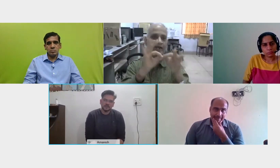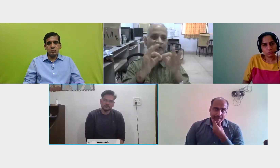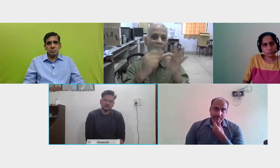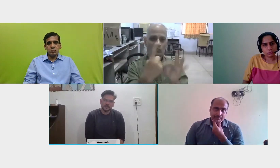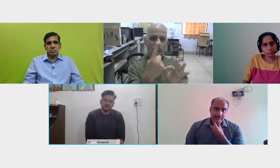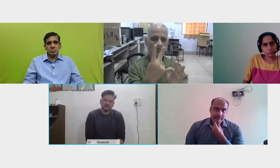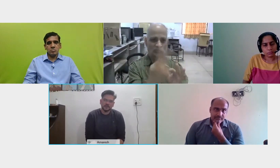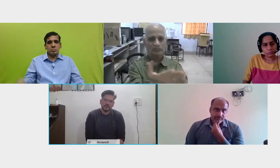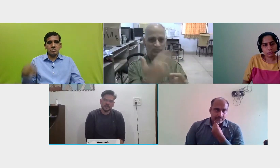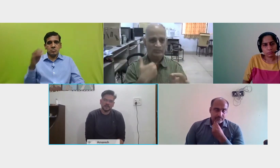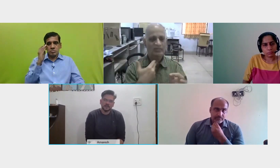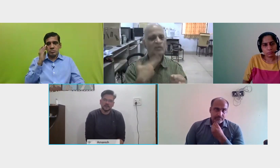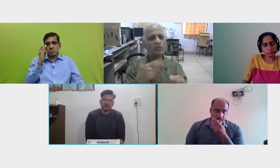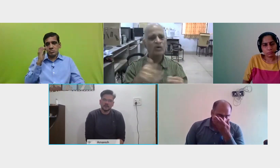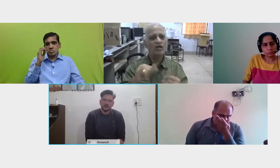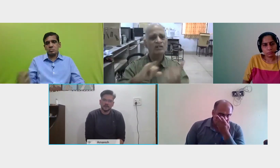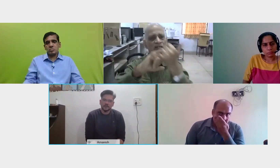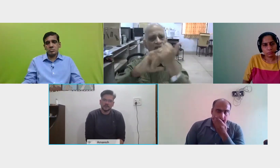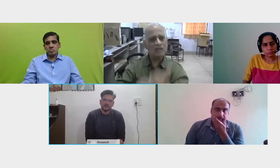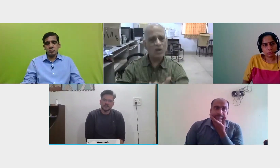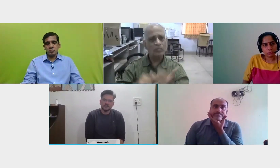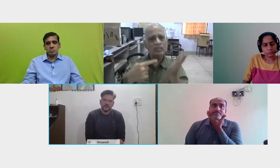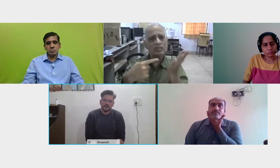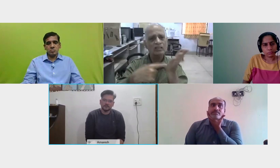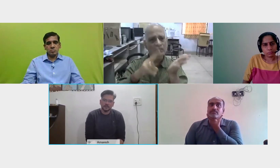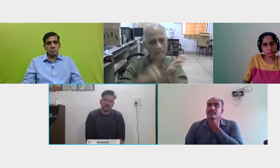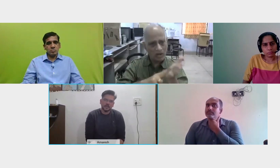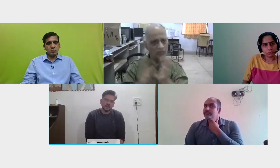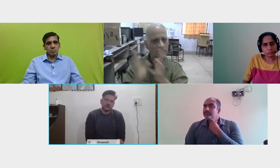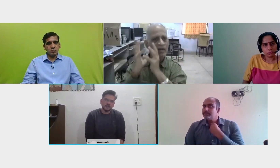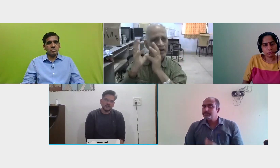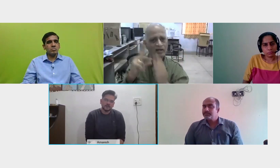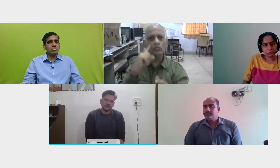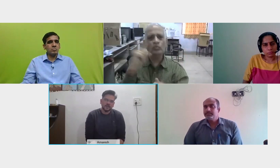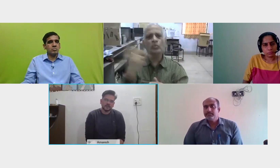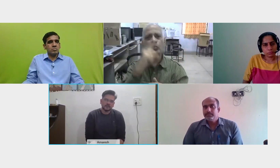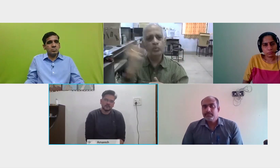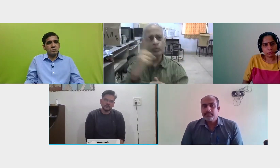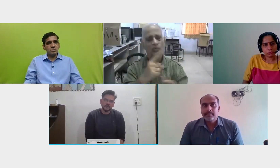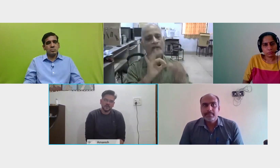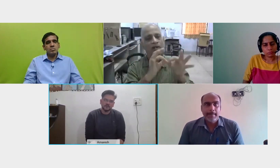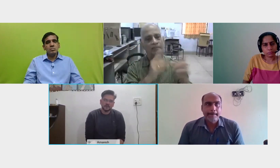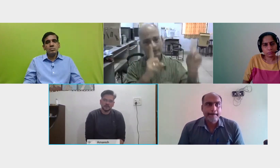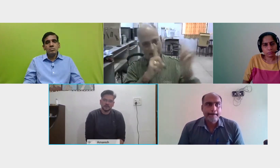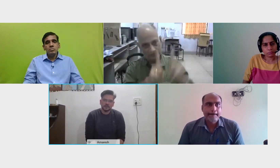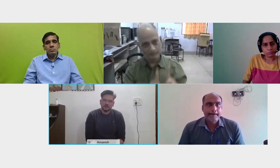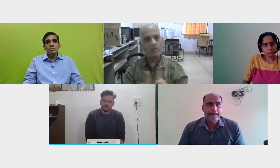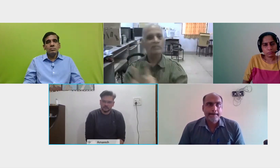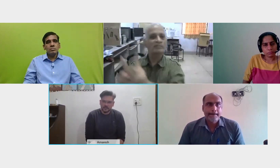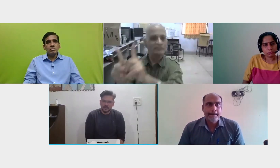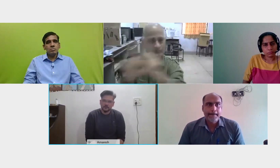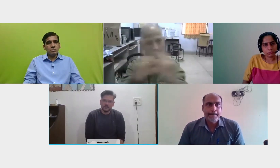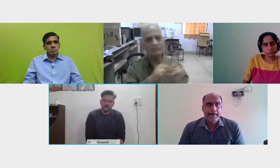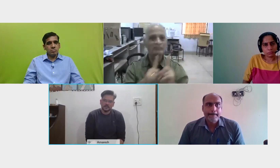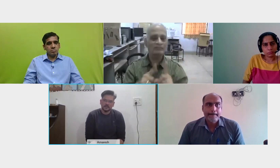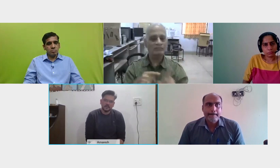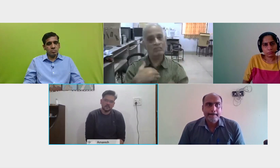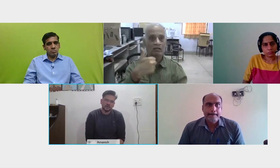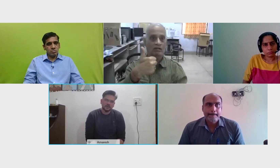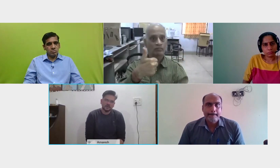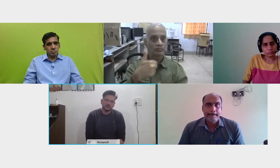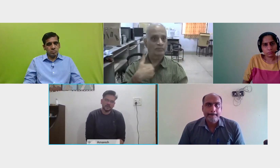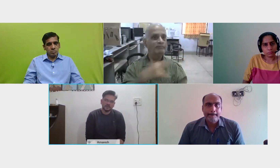something like interpreters are available. So when those people came from England they